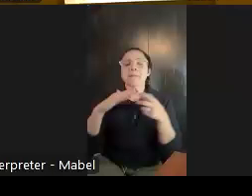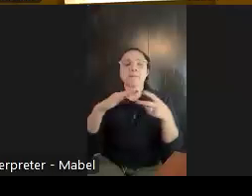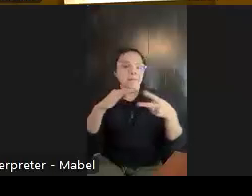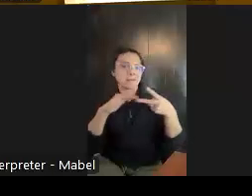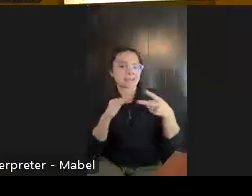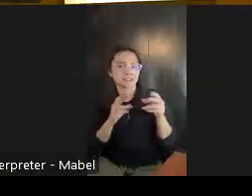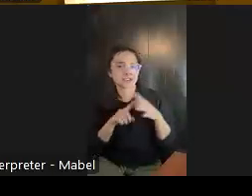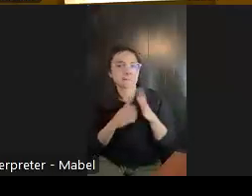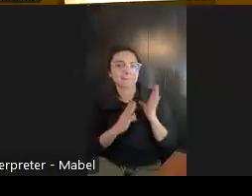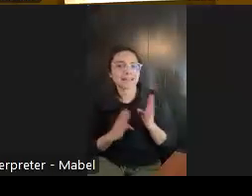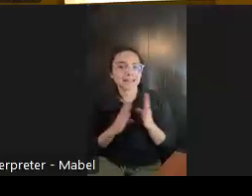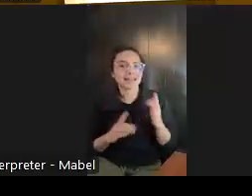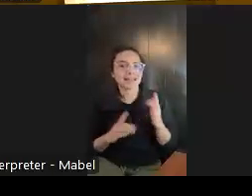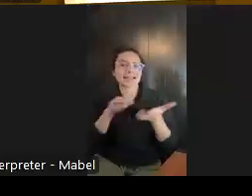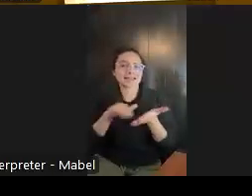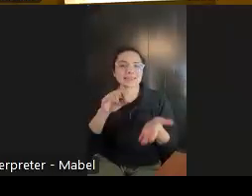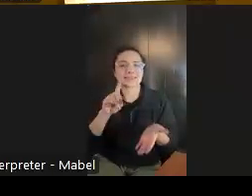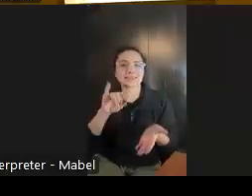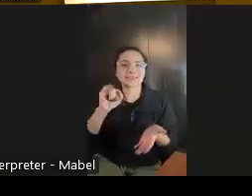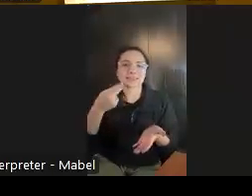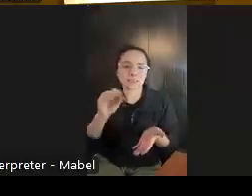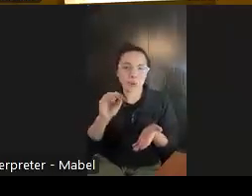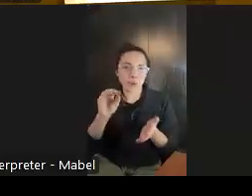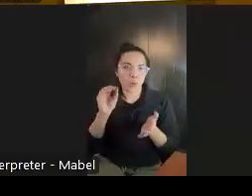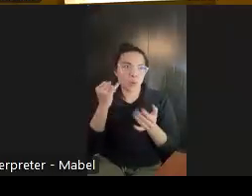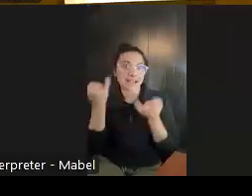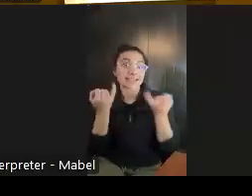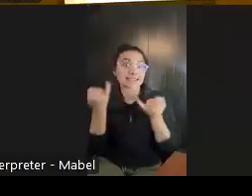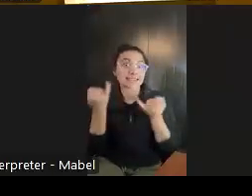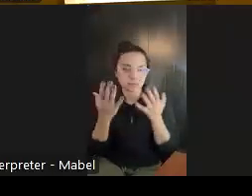as they walk in the door to really think about what is this family potentially going to need